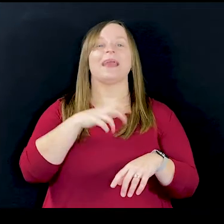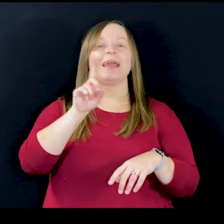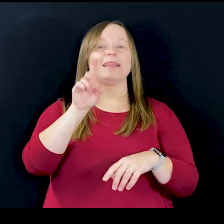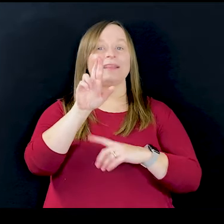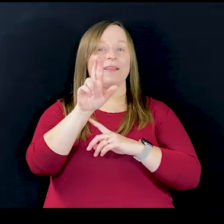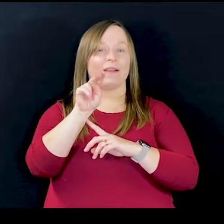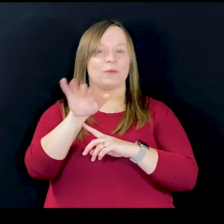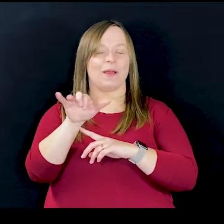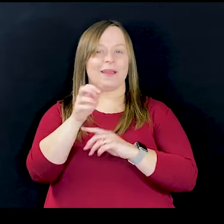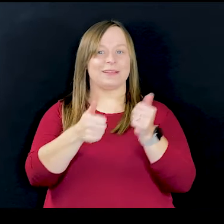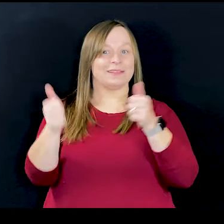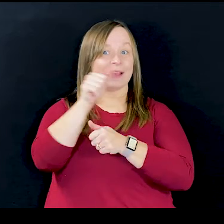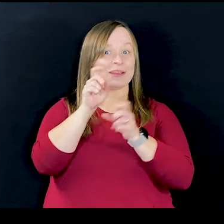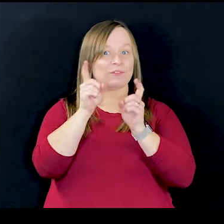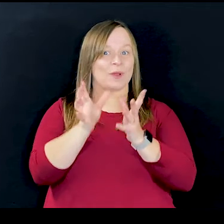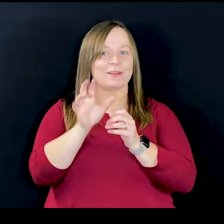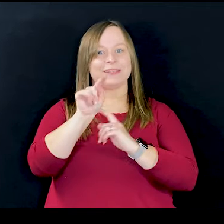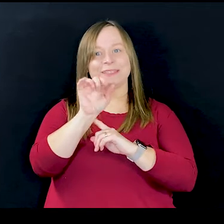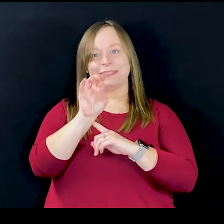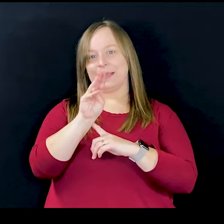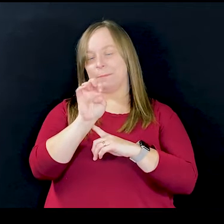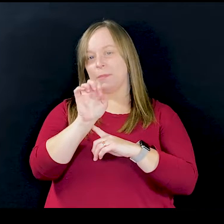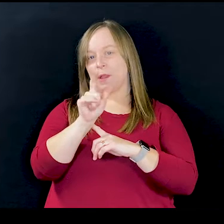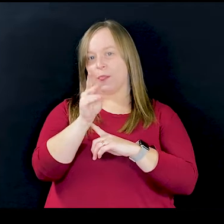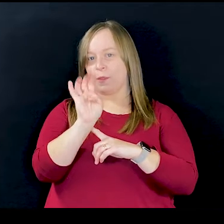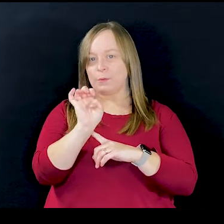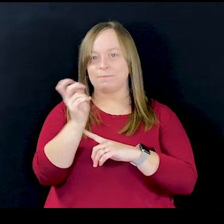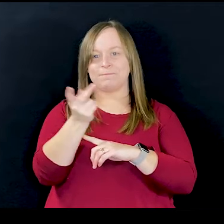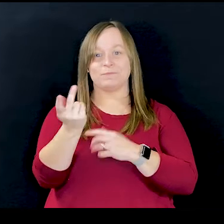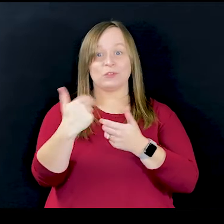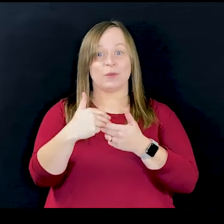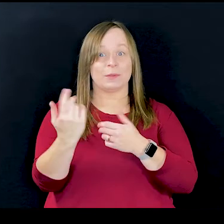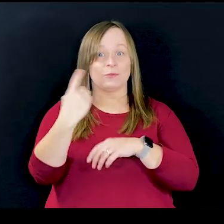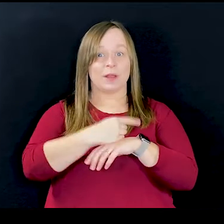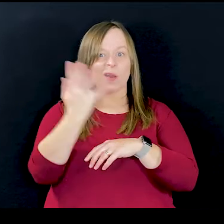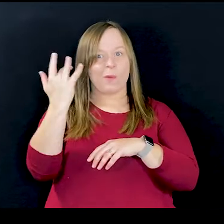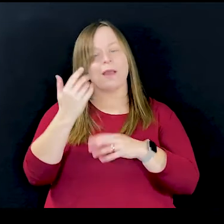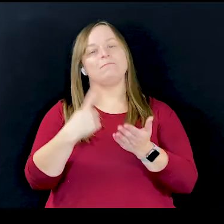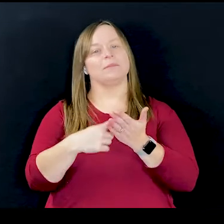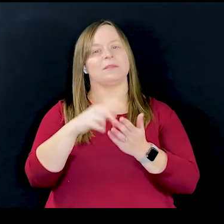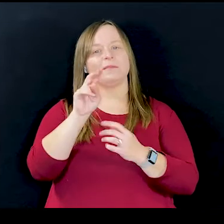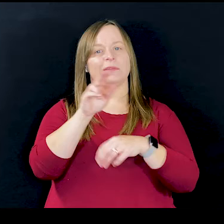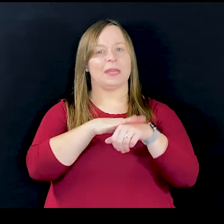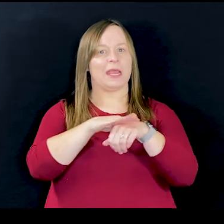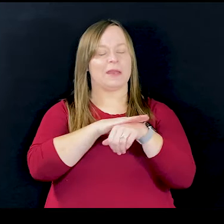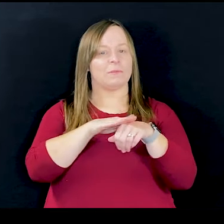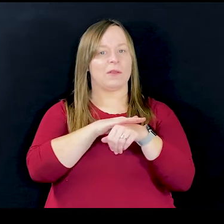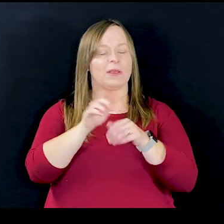and DRNY's Executive Director, Tim Clune. They are joining me today to discuss the Native American